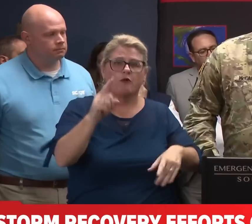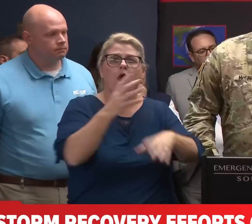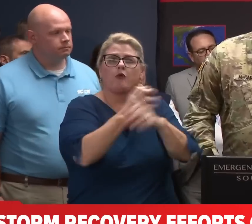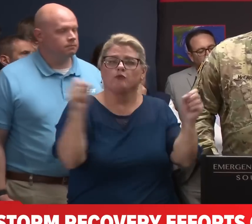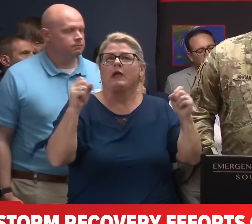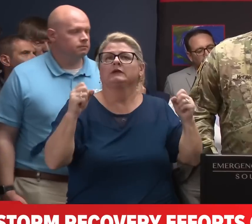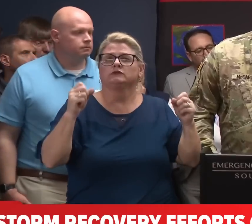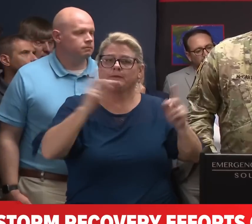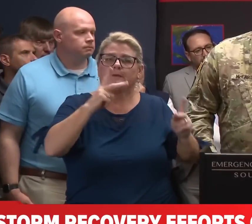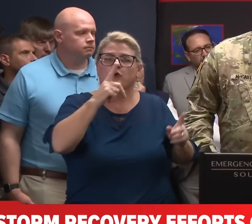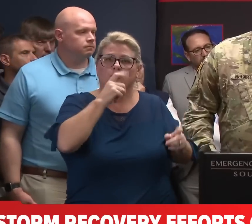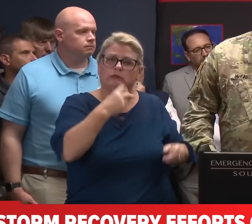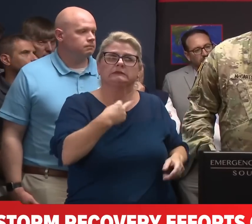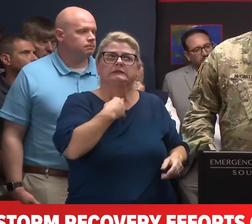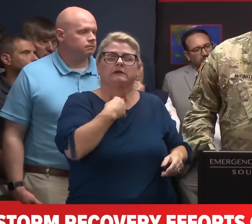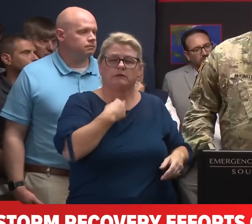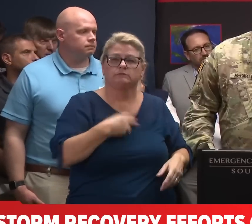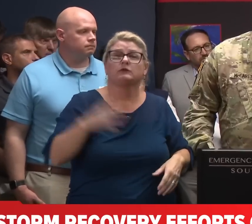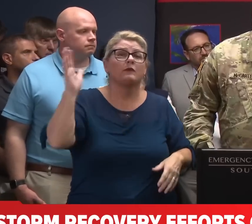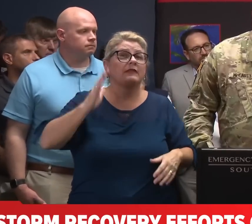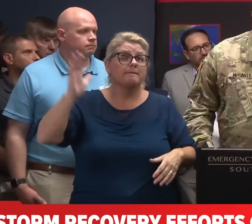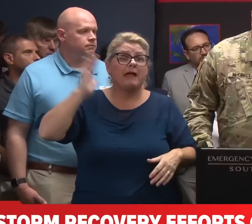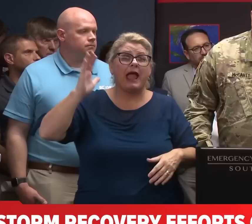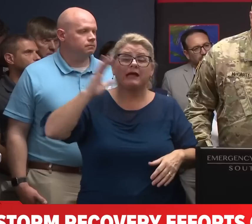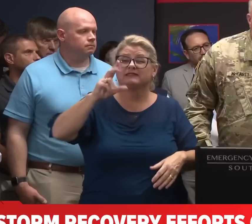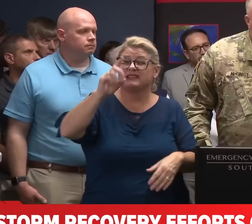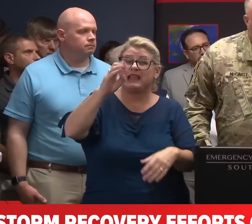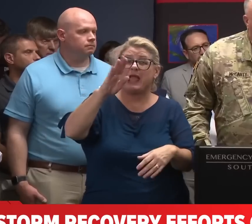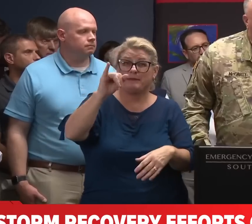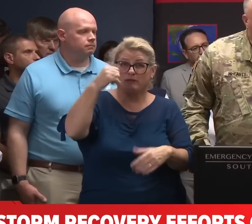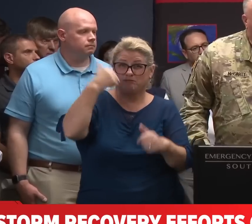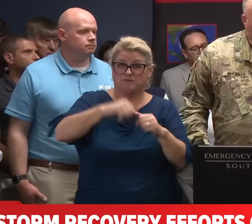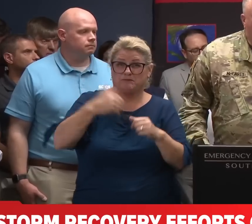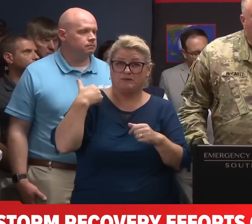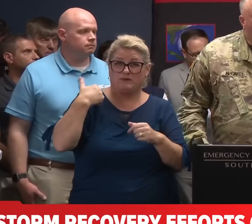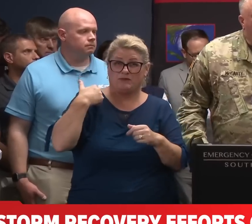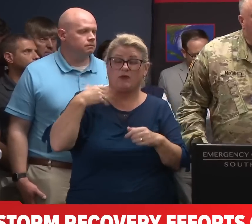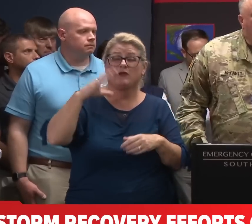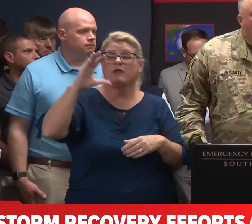Very consistent with what we've done in the past with tropical storm Debbie and on, on the coastal region.